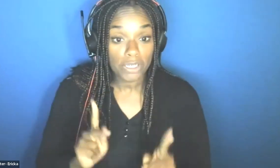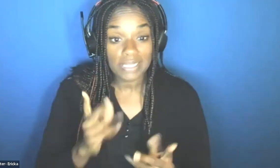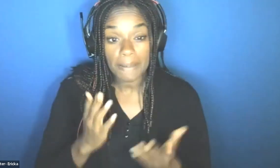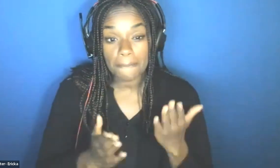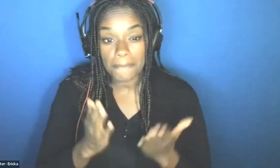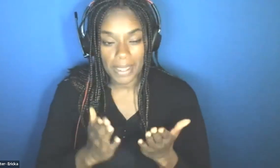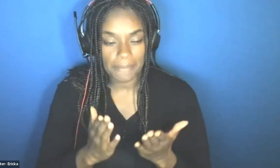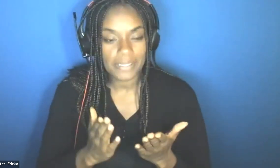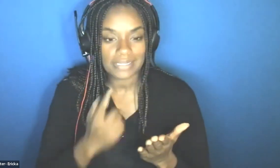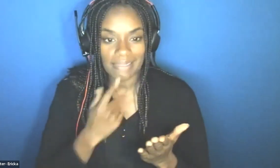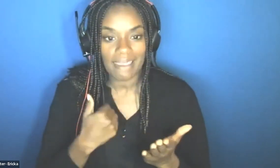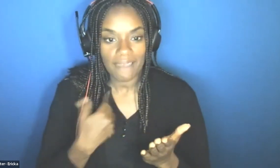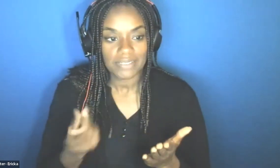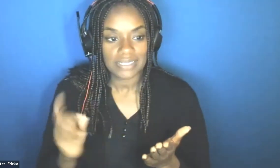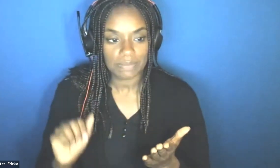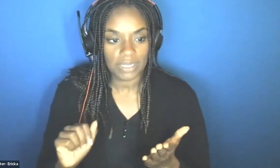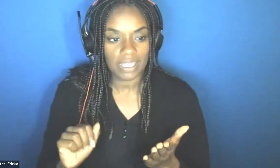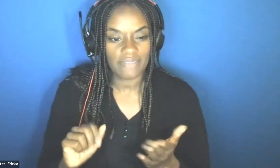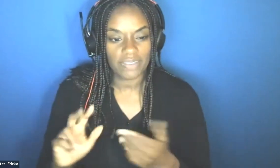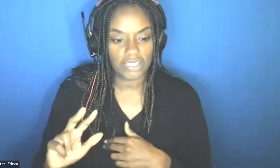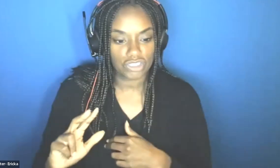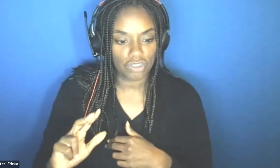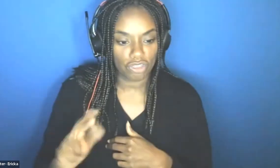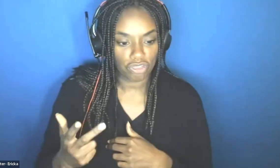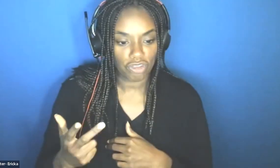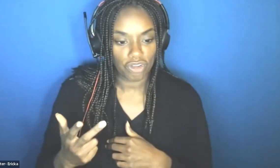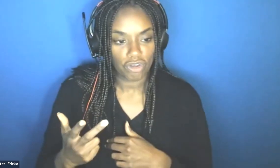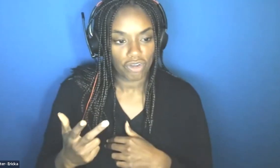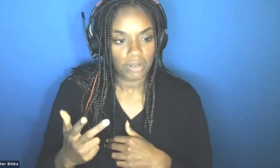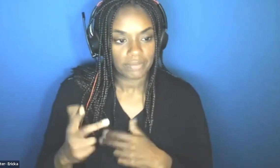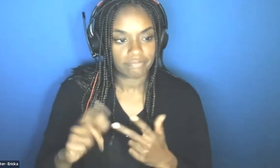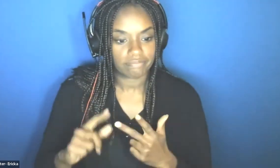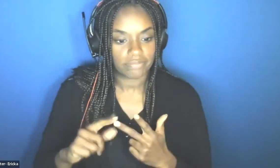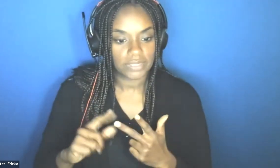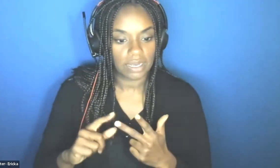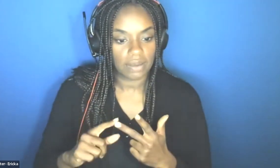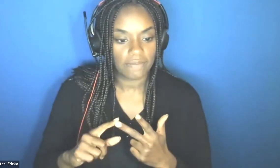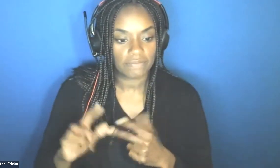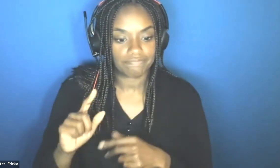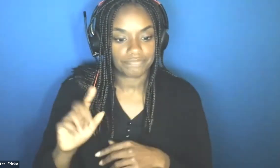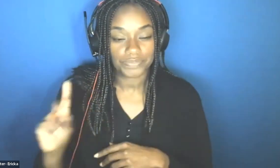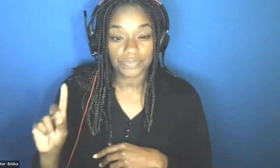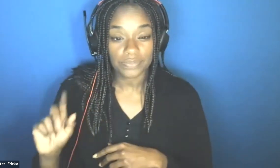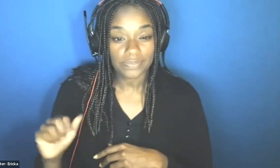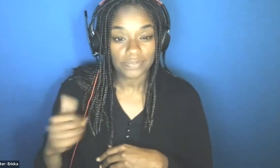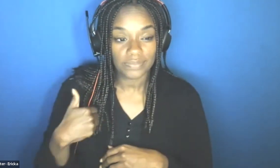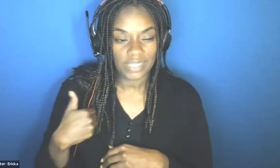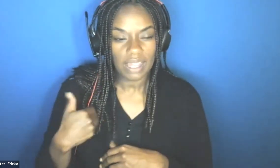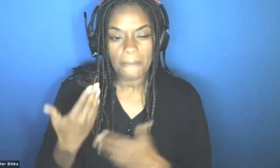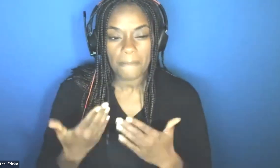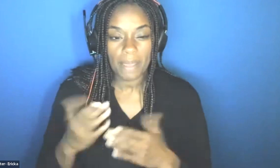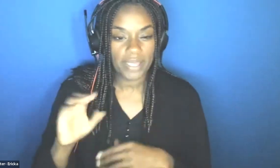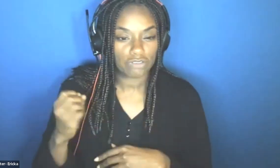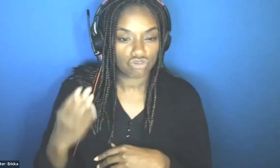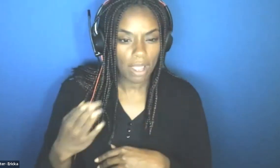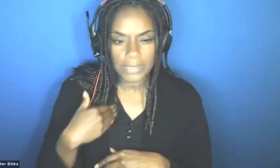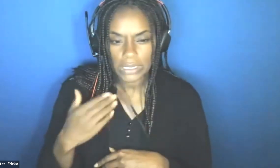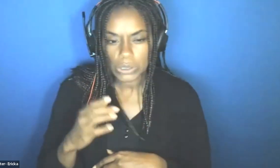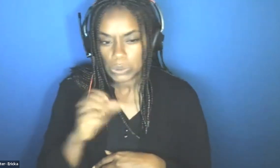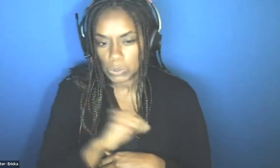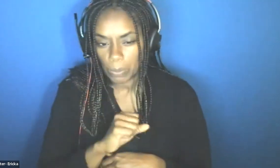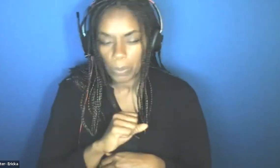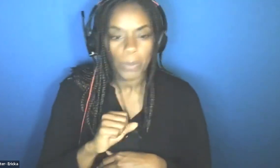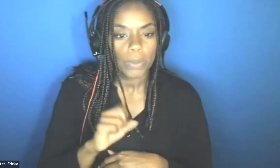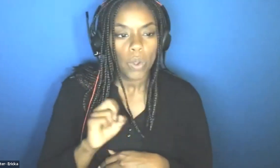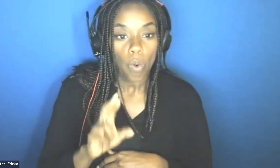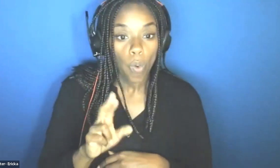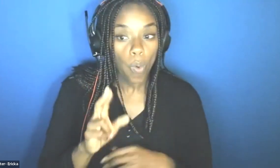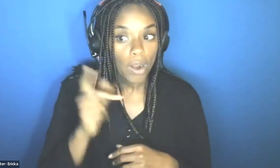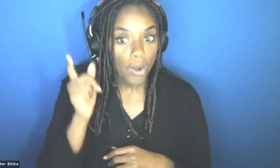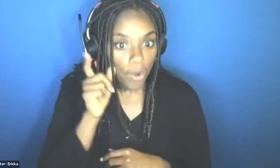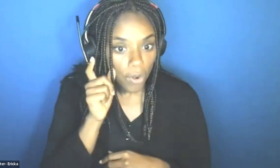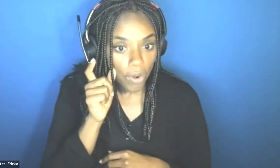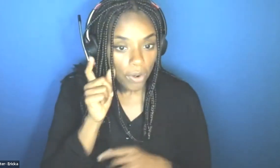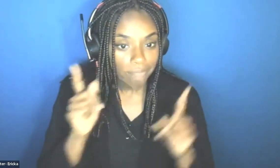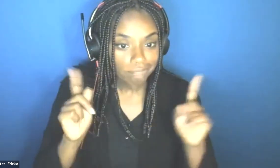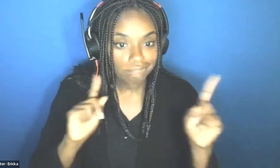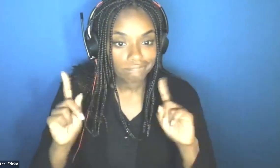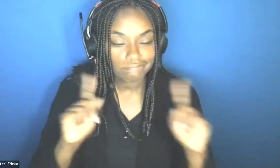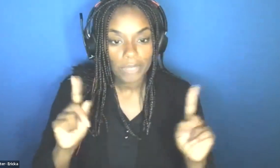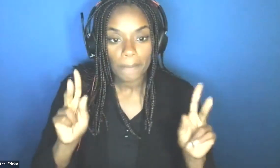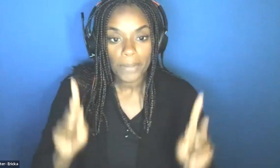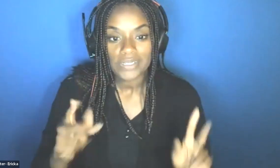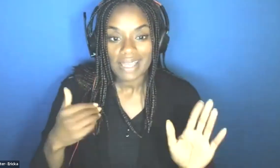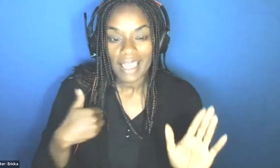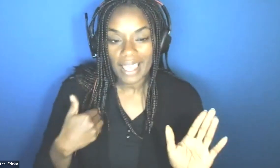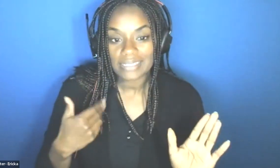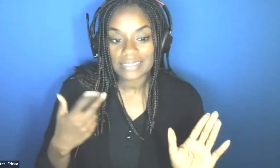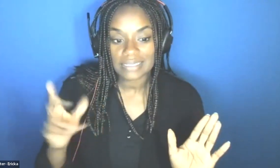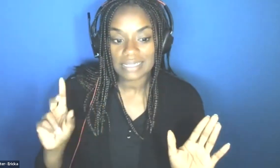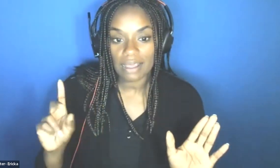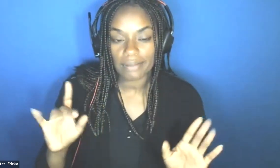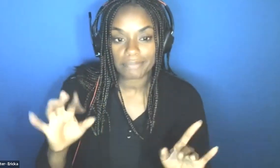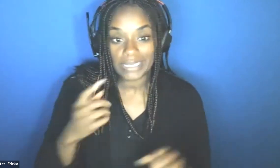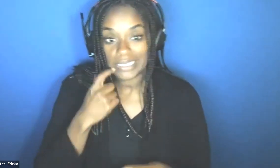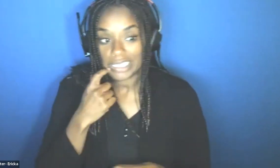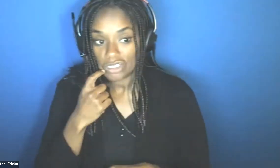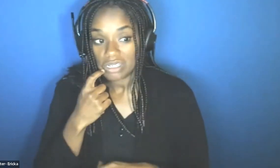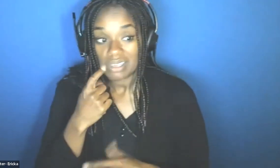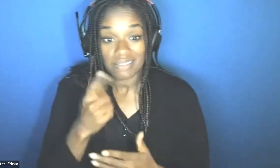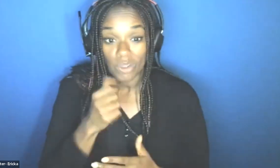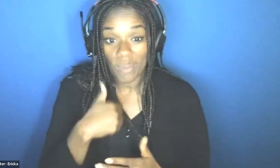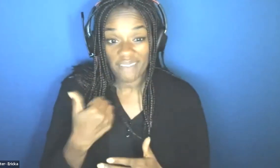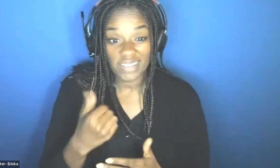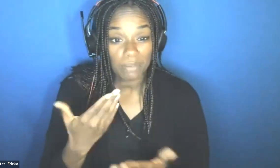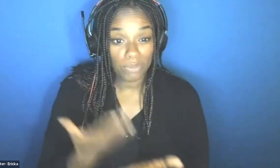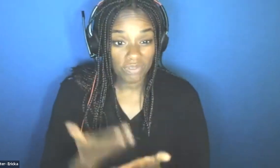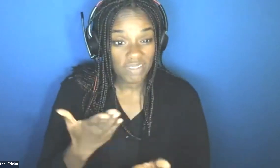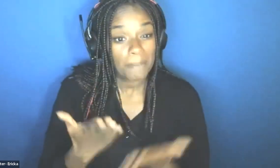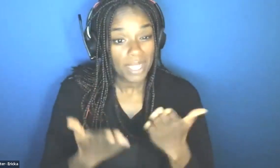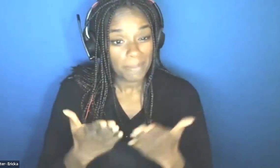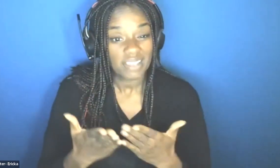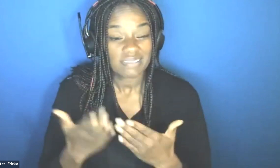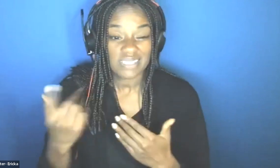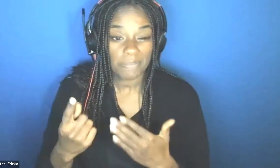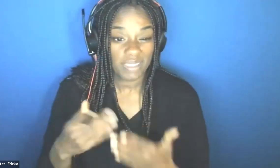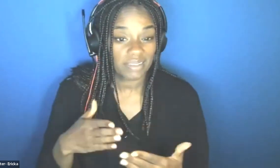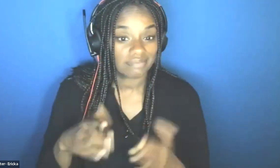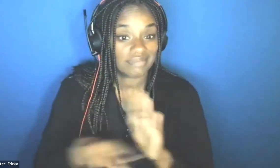They may still have protection under the ADA because they have a record of having that disability.